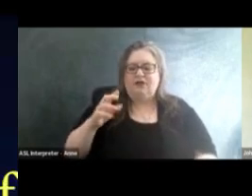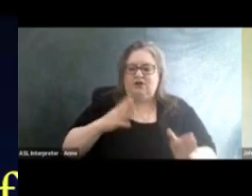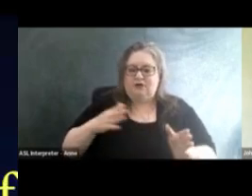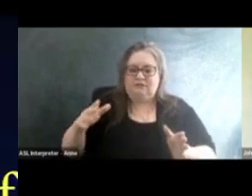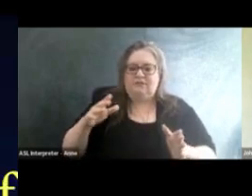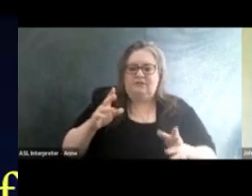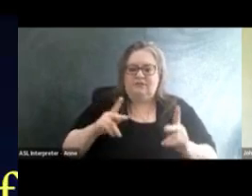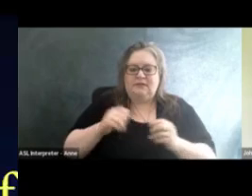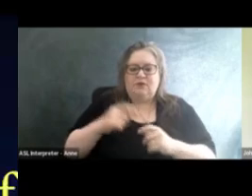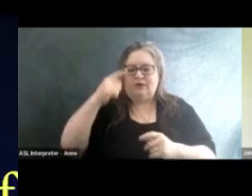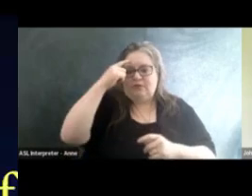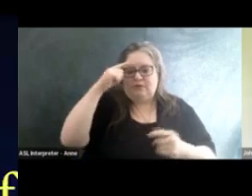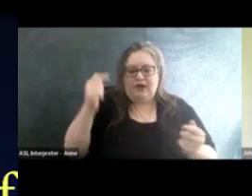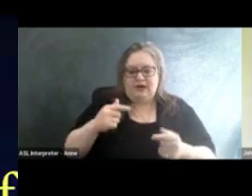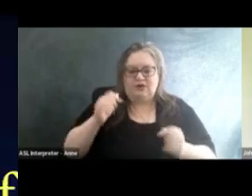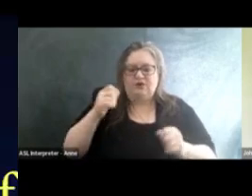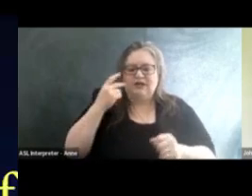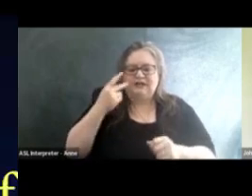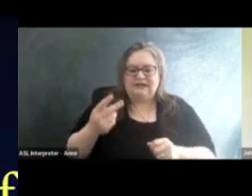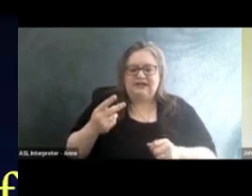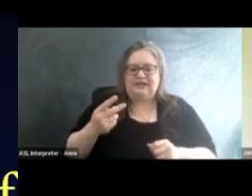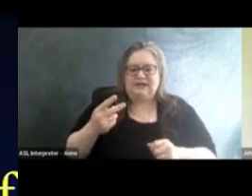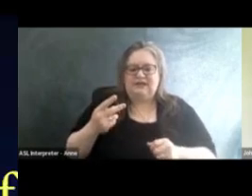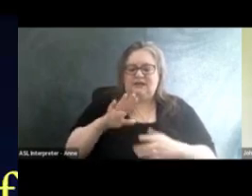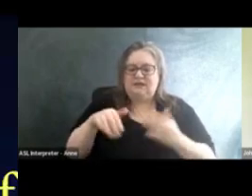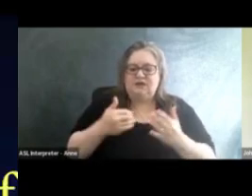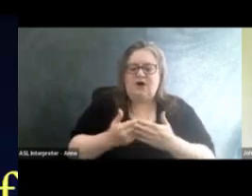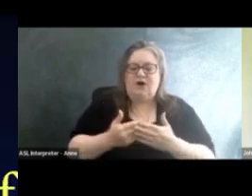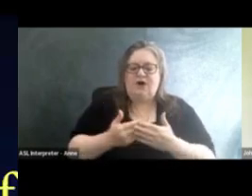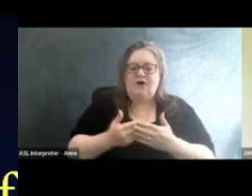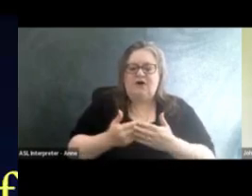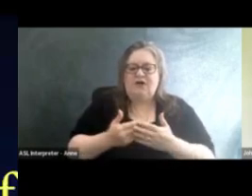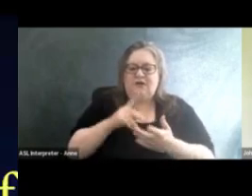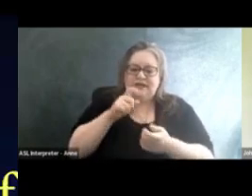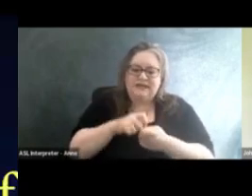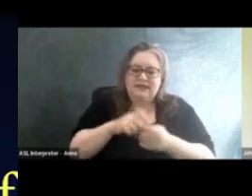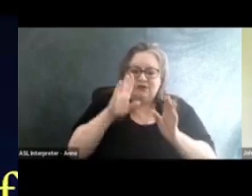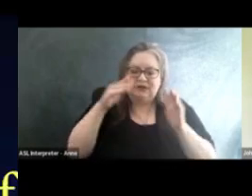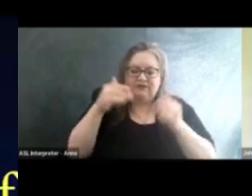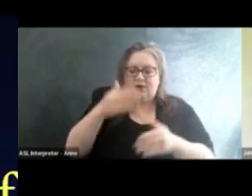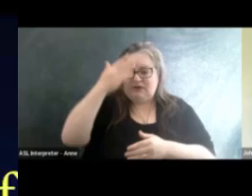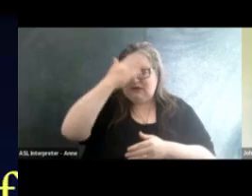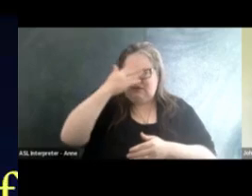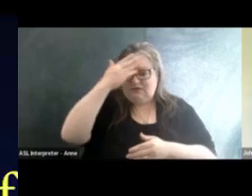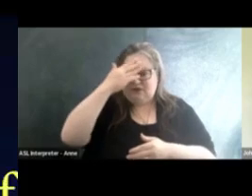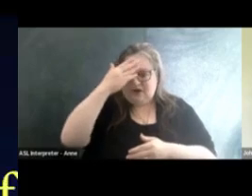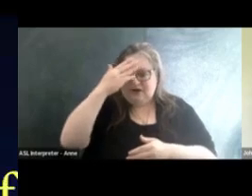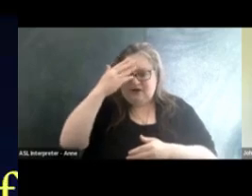with traumatic brain injury, you can see that it is all it's particularly focused in the frontal areas. Again, no matter